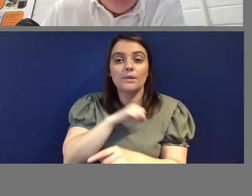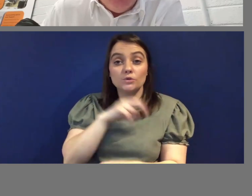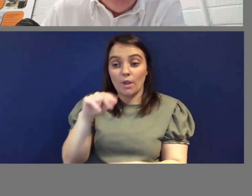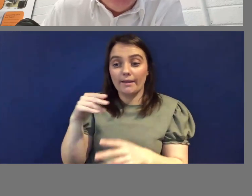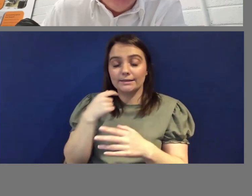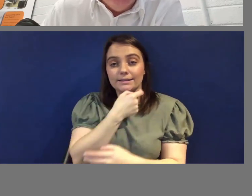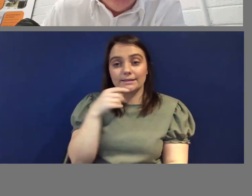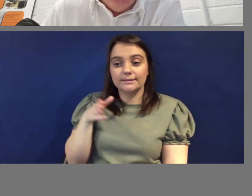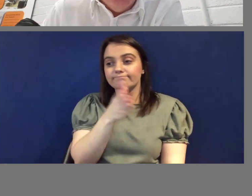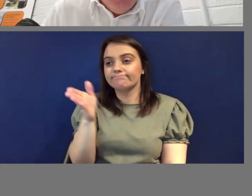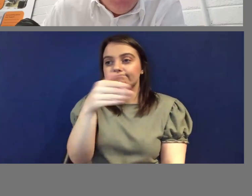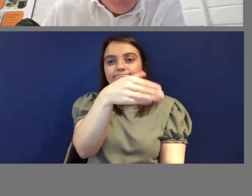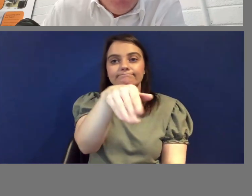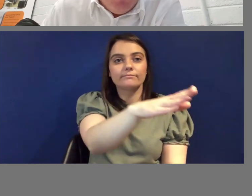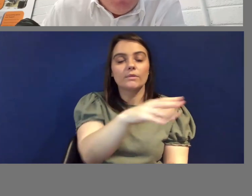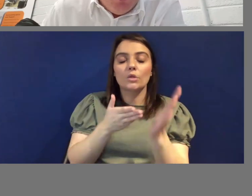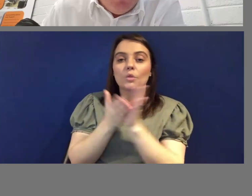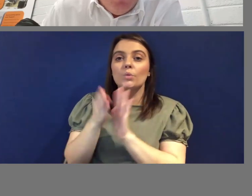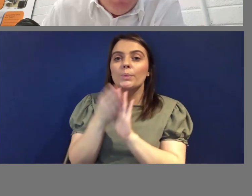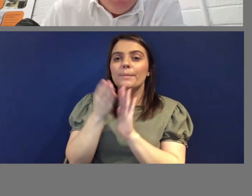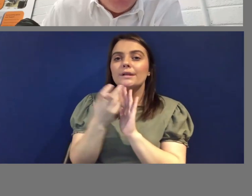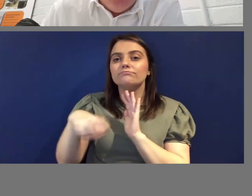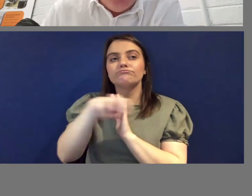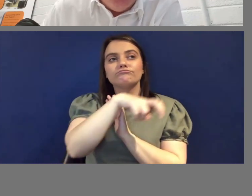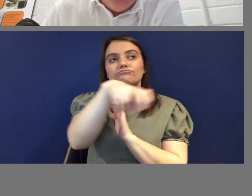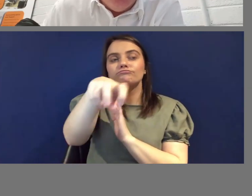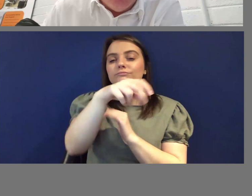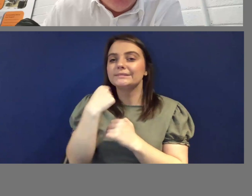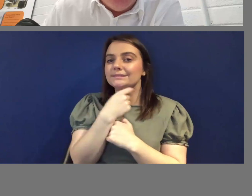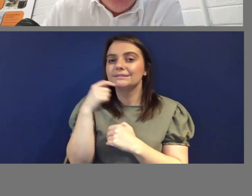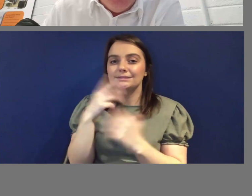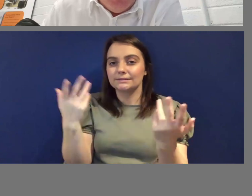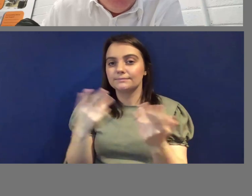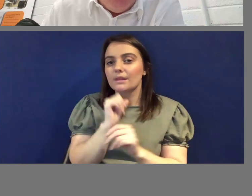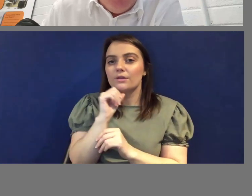their buildings that we're designing and that we don't put too many restrictions with doors for